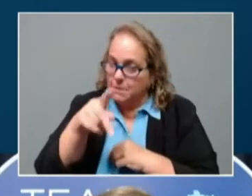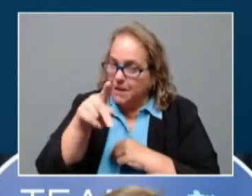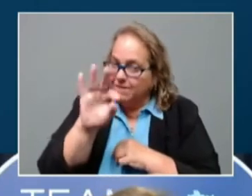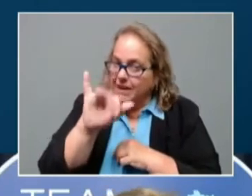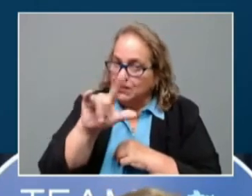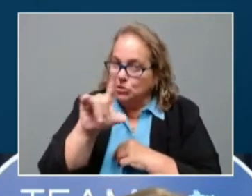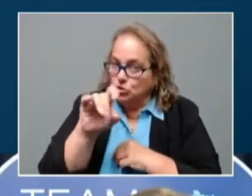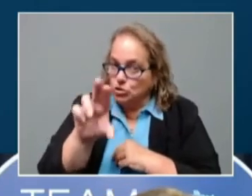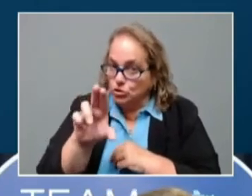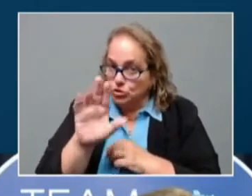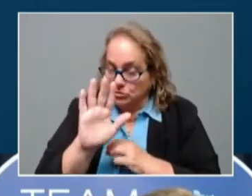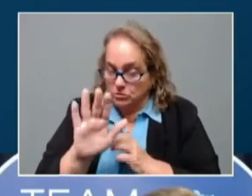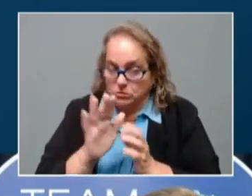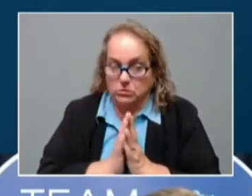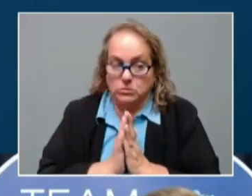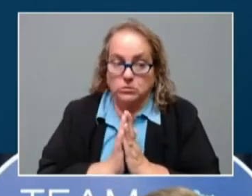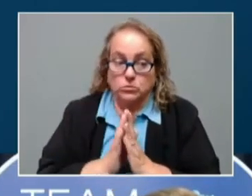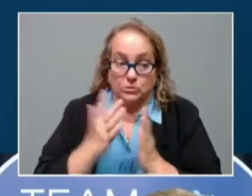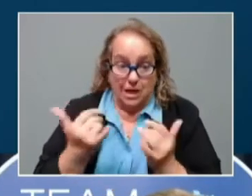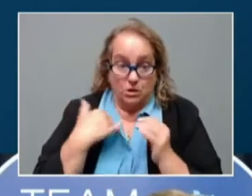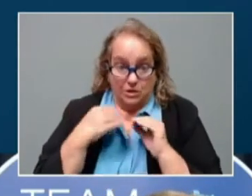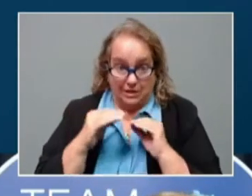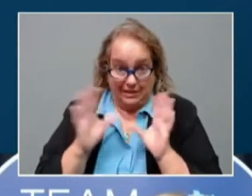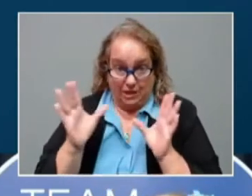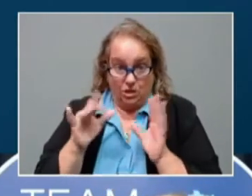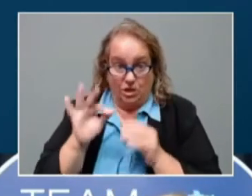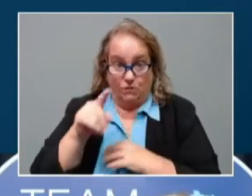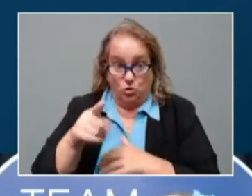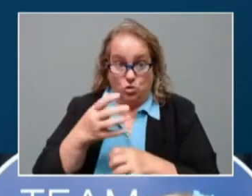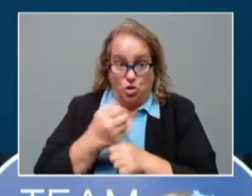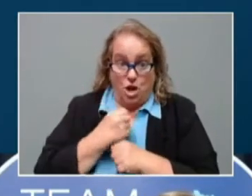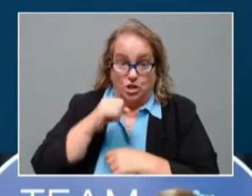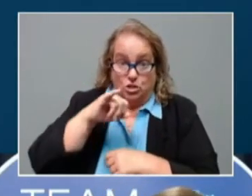just to be clear if you got J and J, let's go to the last one, there's no